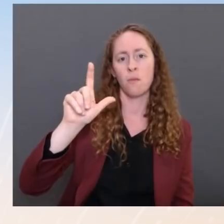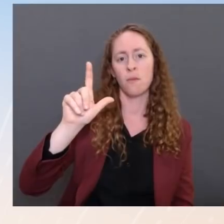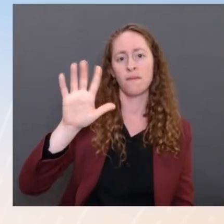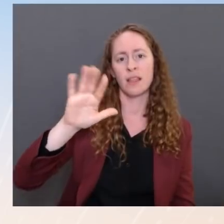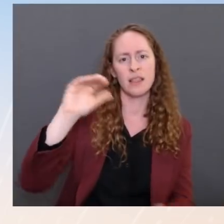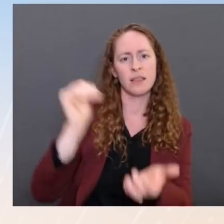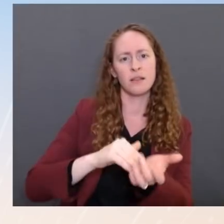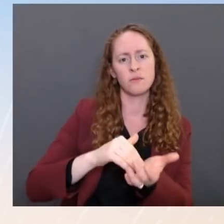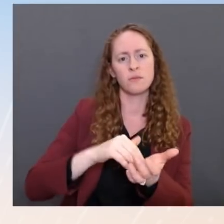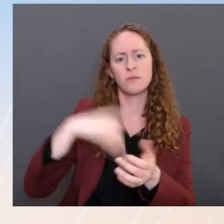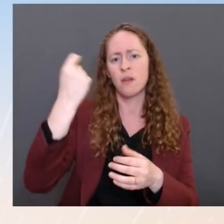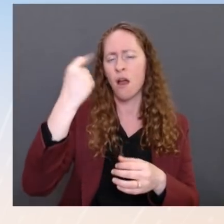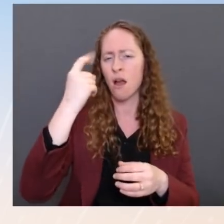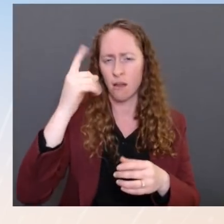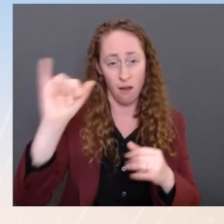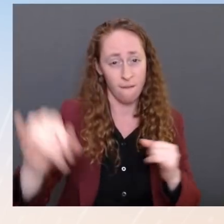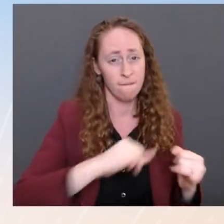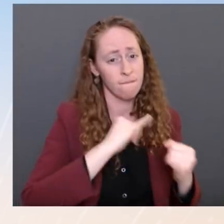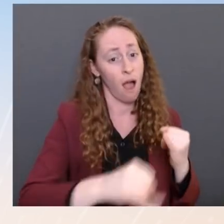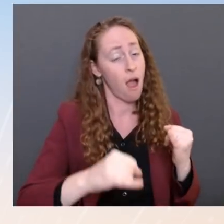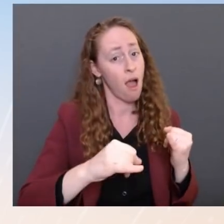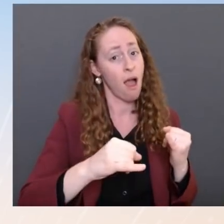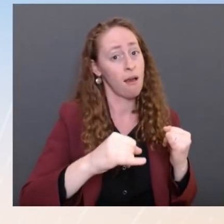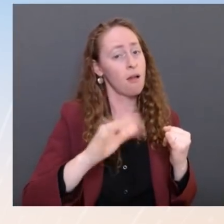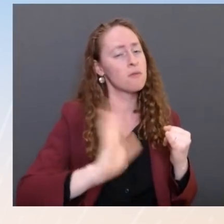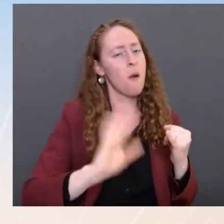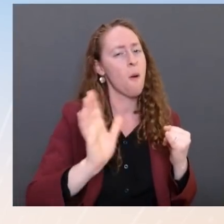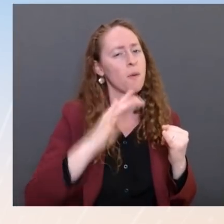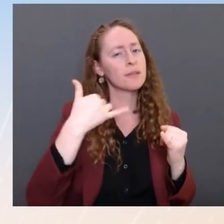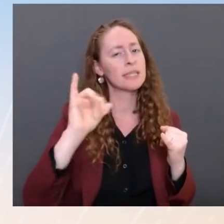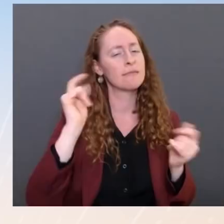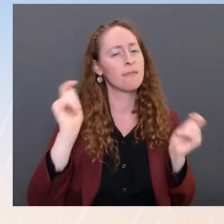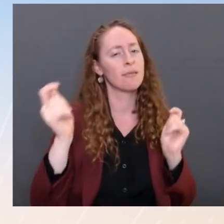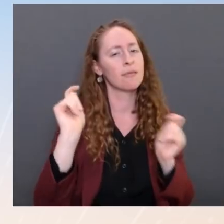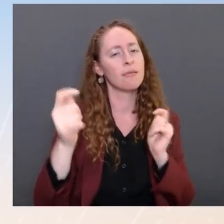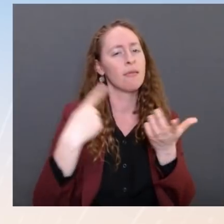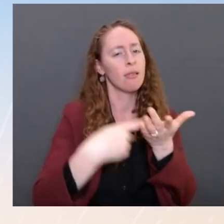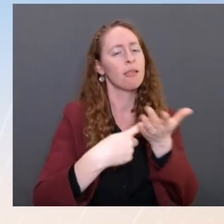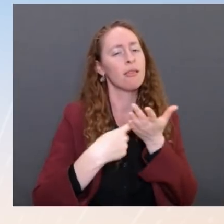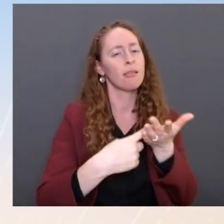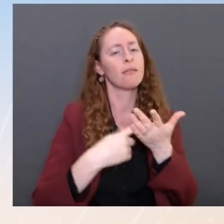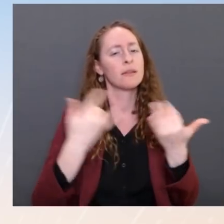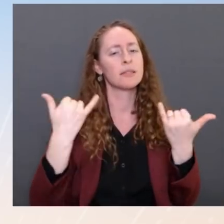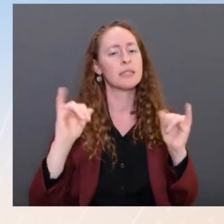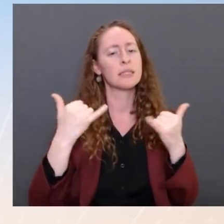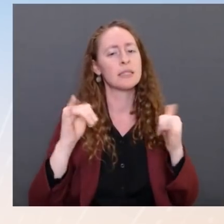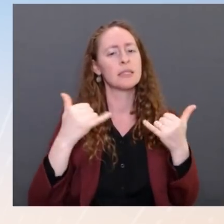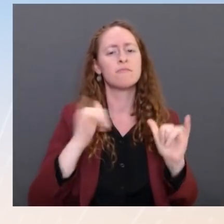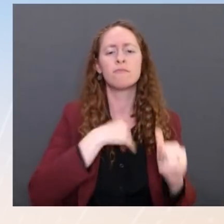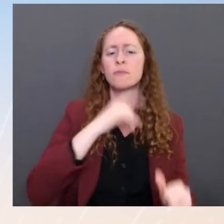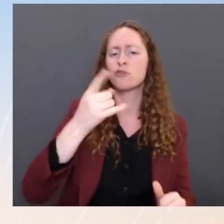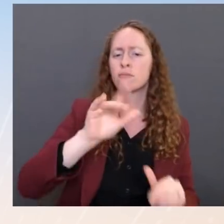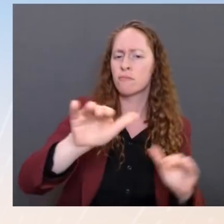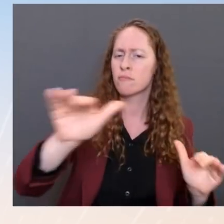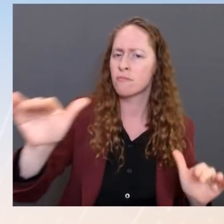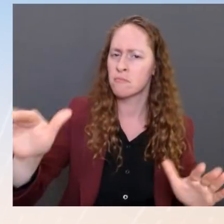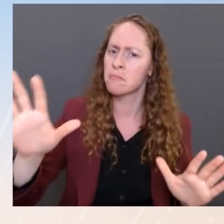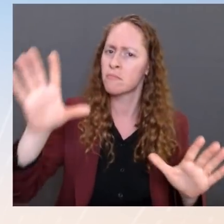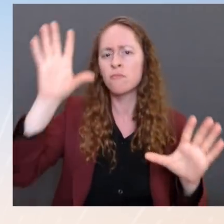but I've used that as a point of reference to remind everyone -- some who covered the campaign and some who did not -- that he's always felt it should be targeted, this type of relief,